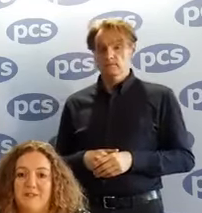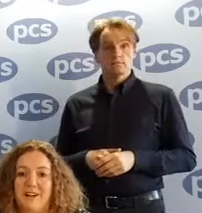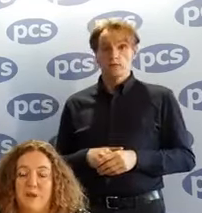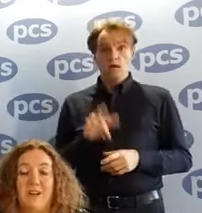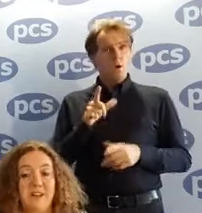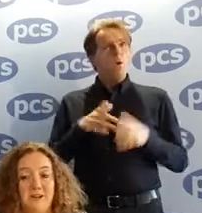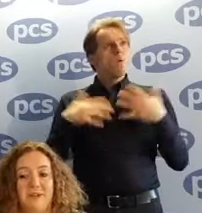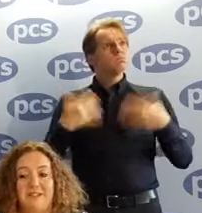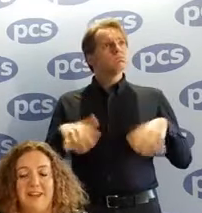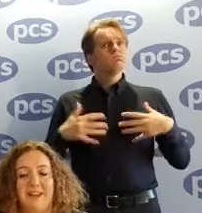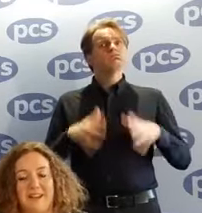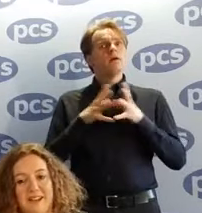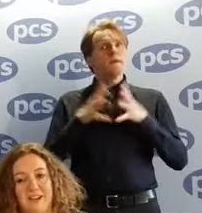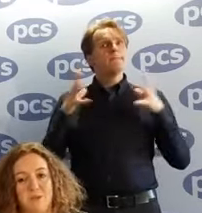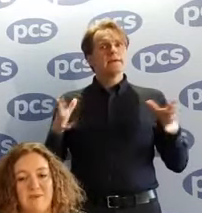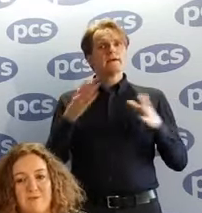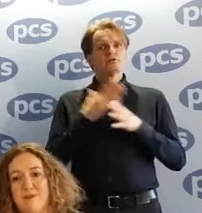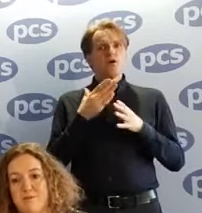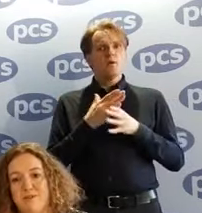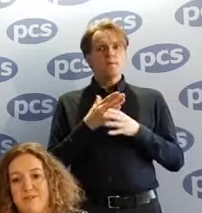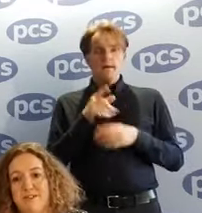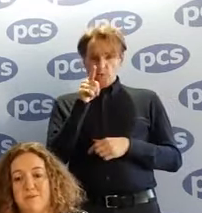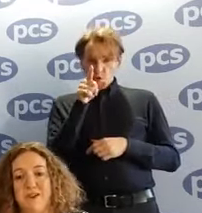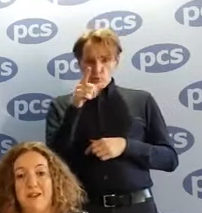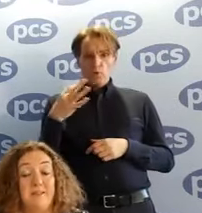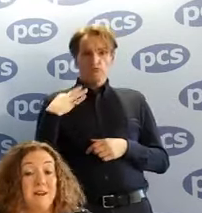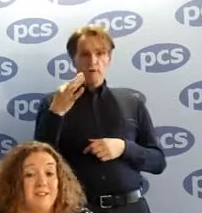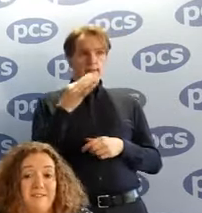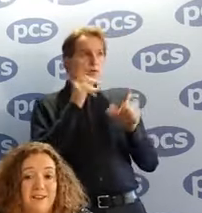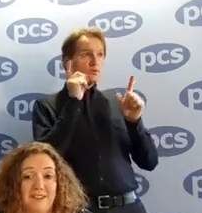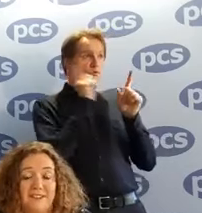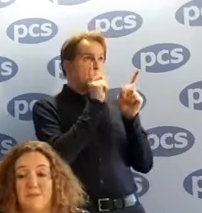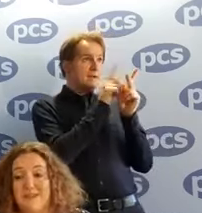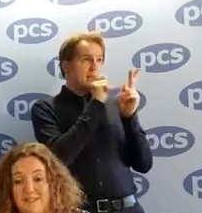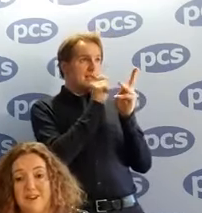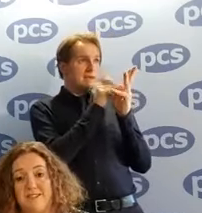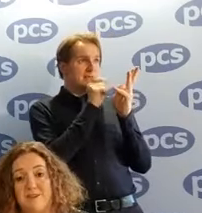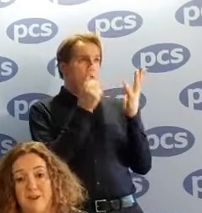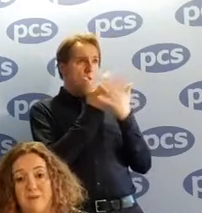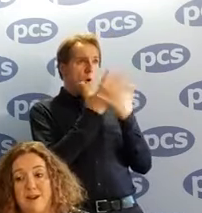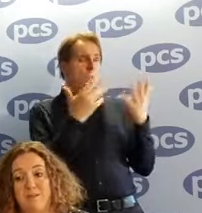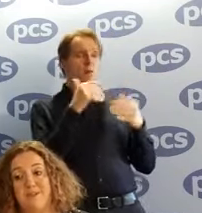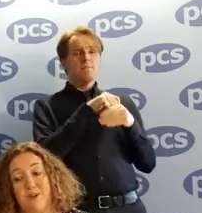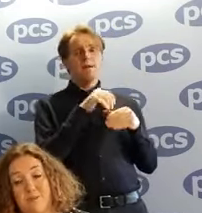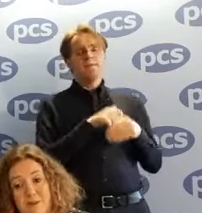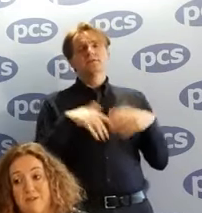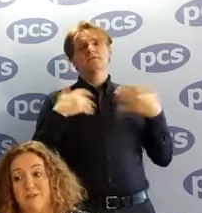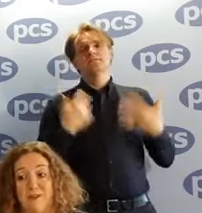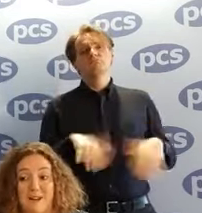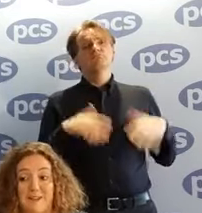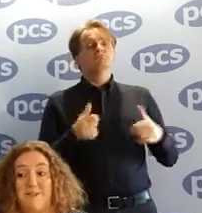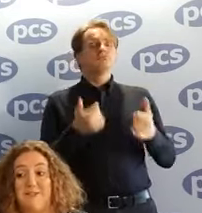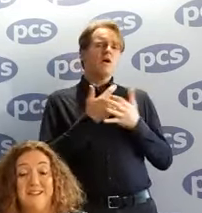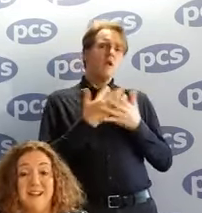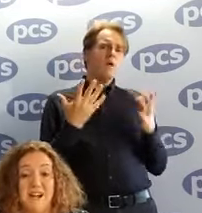away from that we know that to get engaged with every member in the DWP is a massive ask: it's a massive ask of our reps, of our members, of our activists and